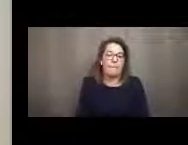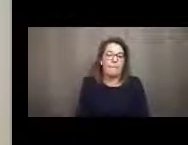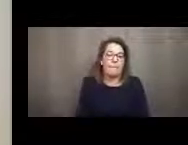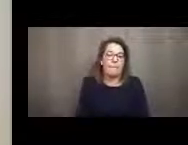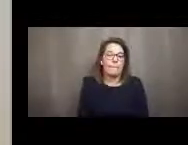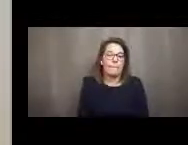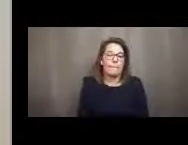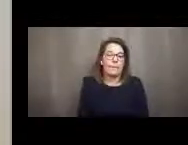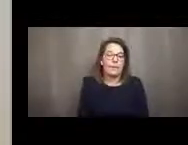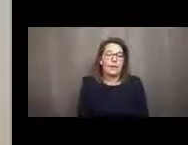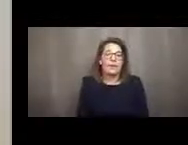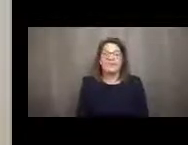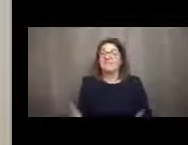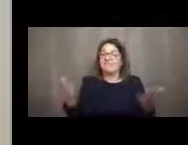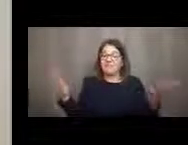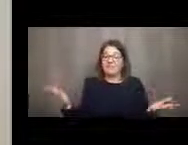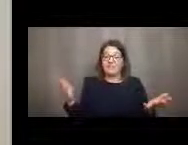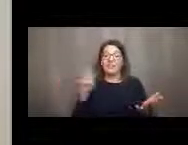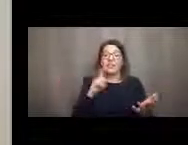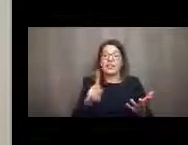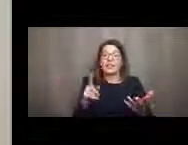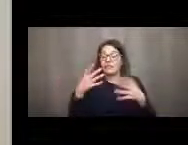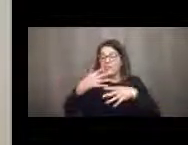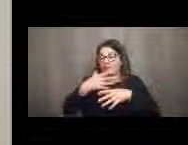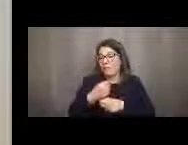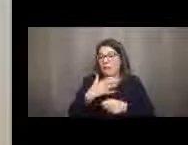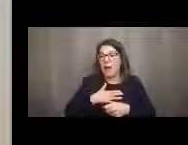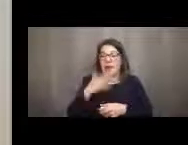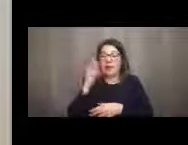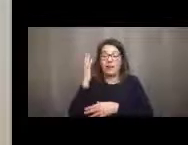And this basically is concluding my presentation.